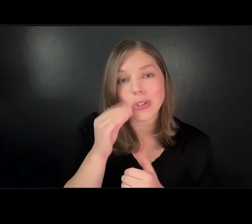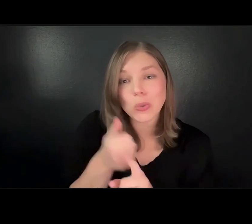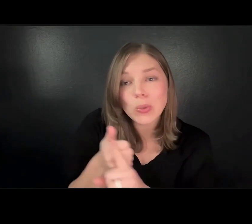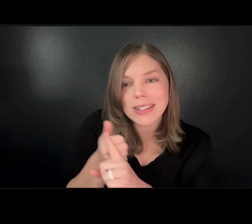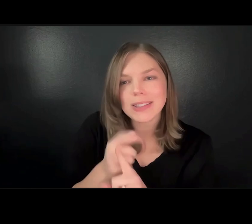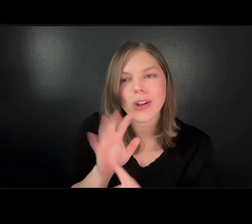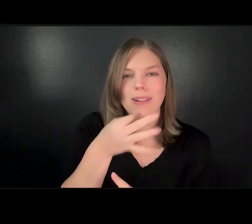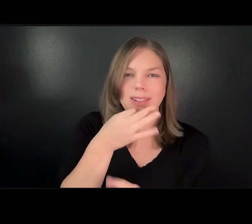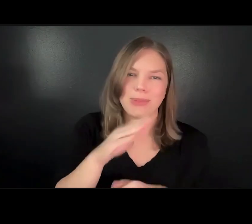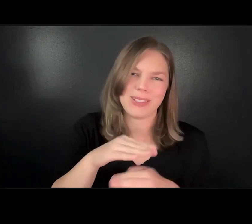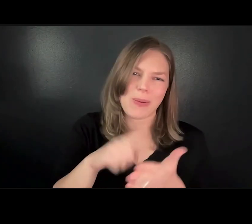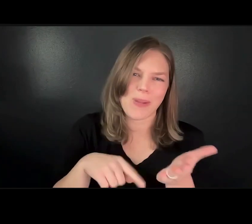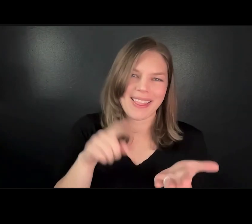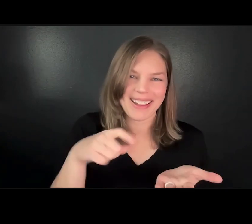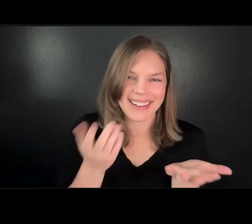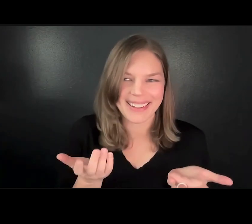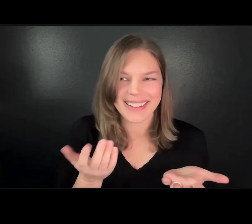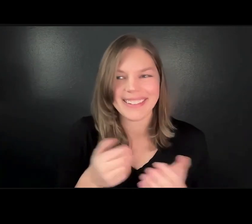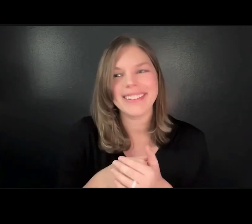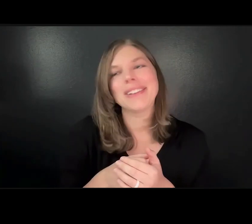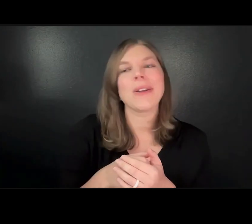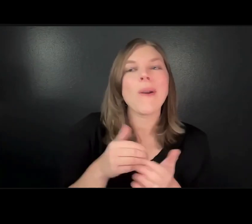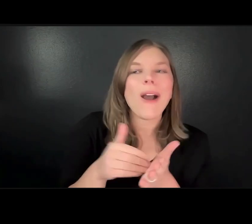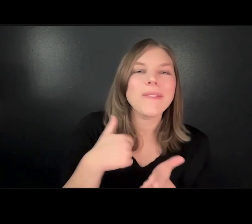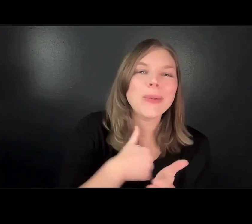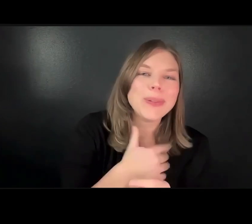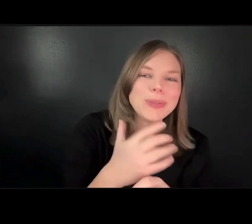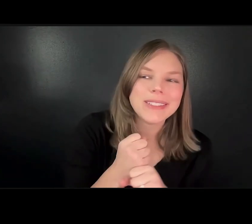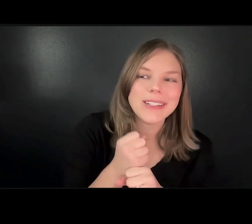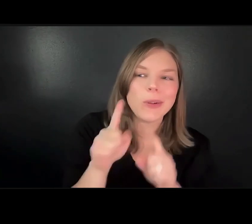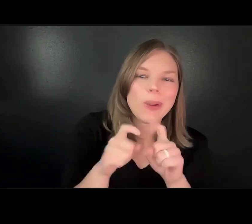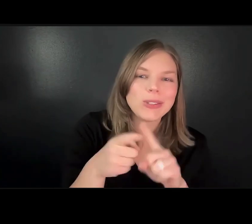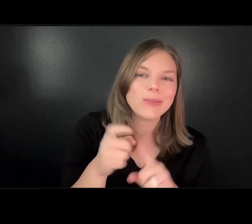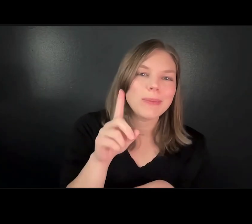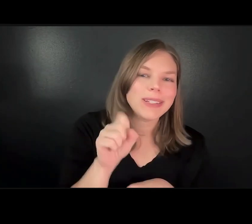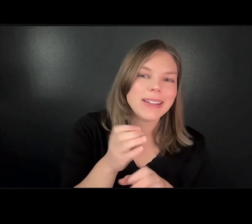to defer to that student's subjective experience. Again, students are the experts in what they need.